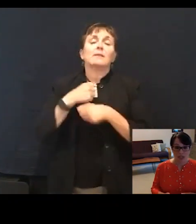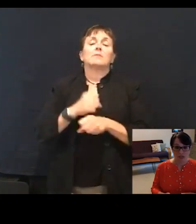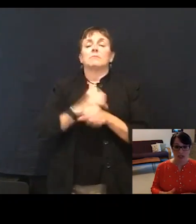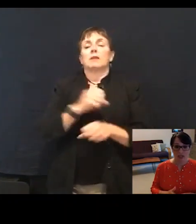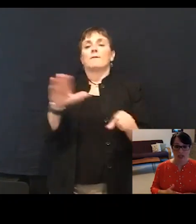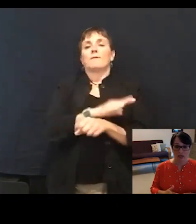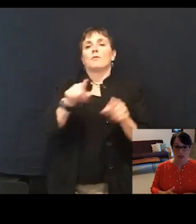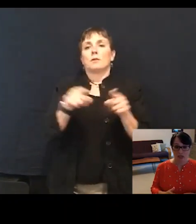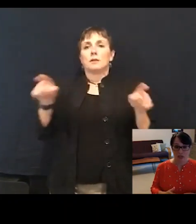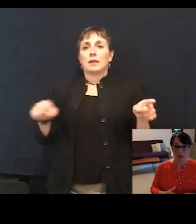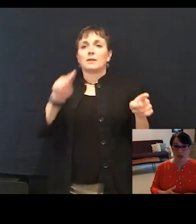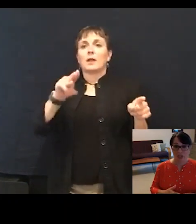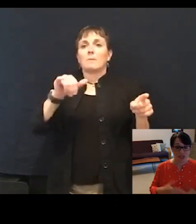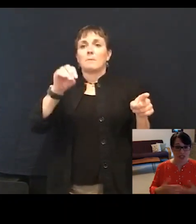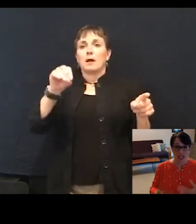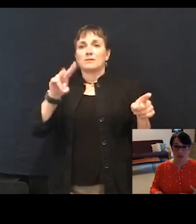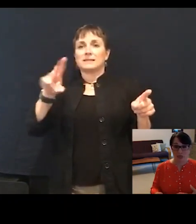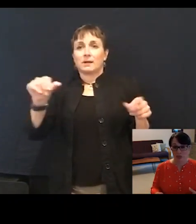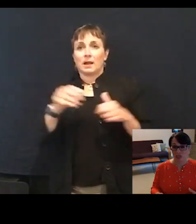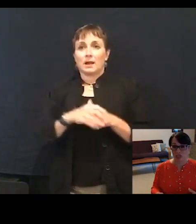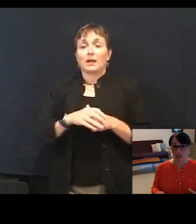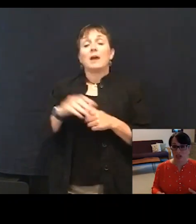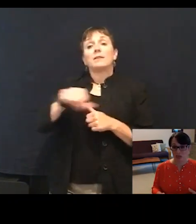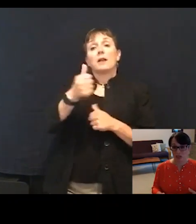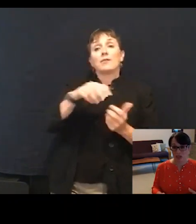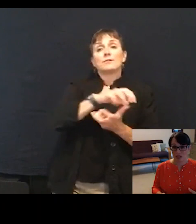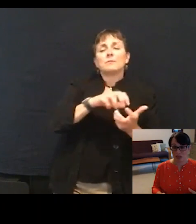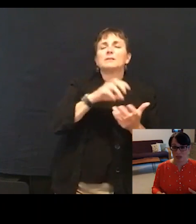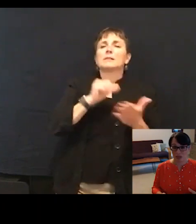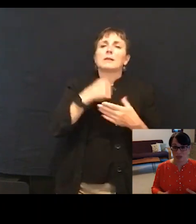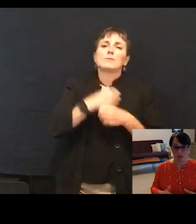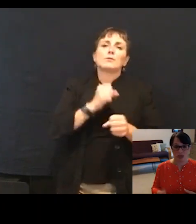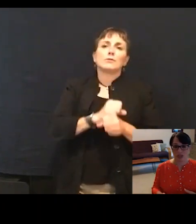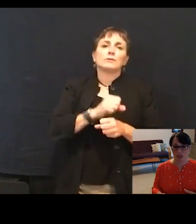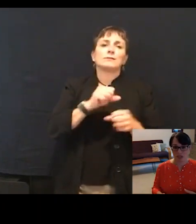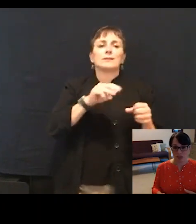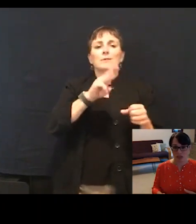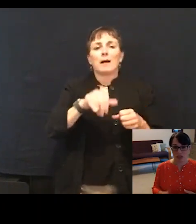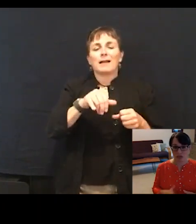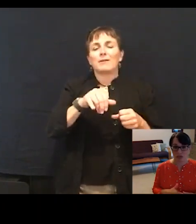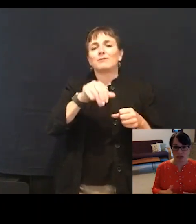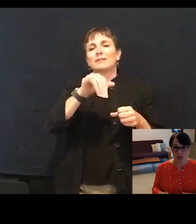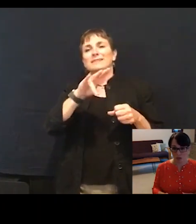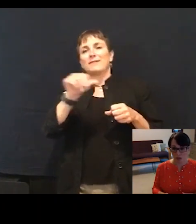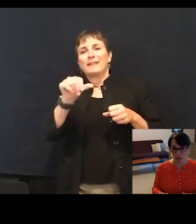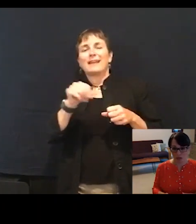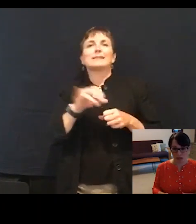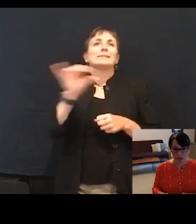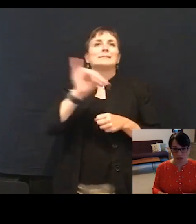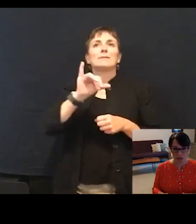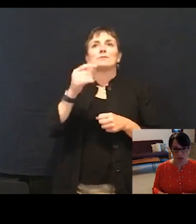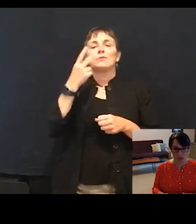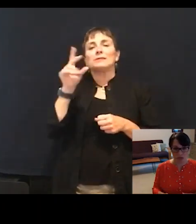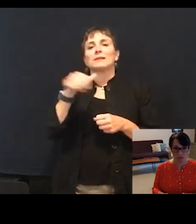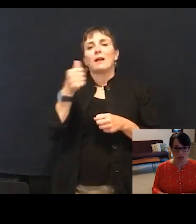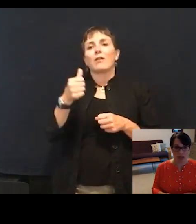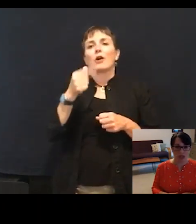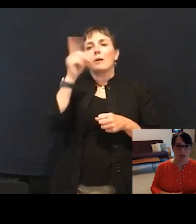to levels that were the same as what we see in a heterozygous mouse. So we fully anticipate that that will be therapeutic levels of expression.